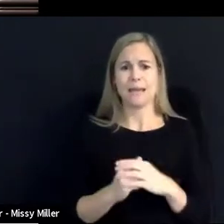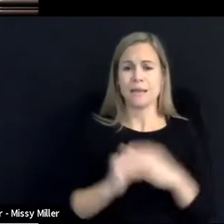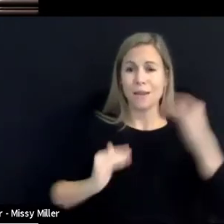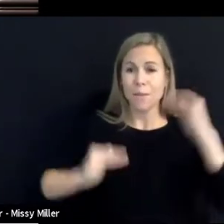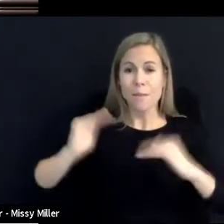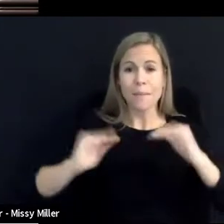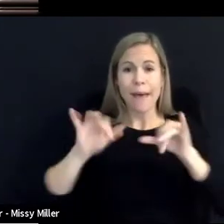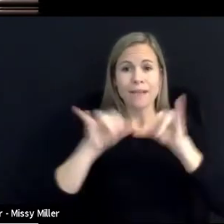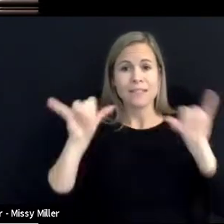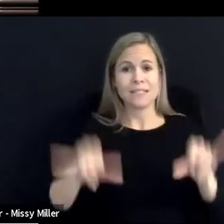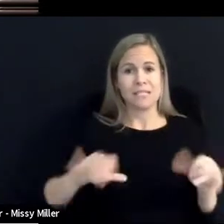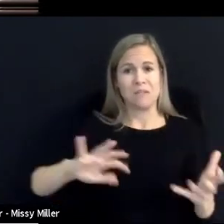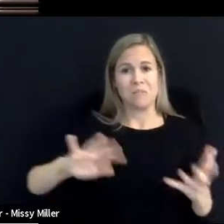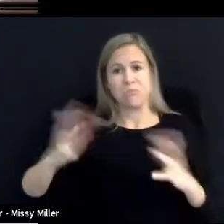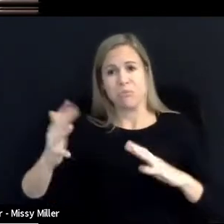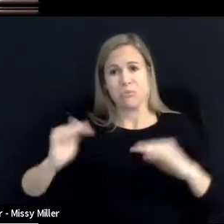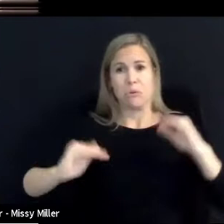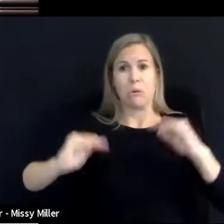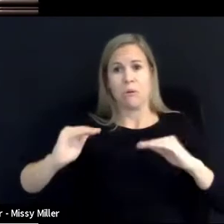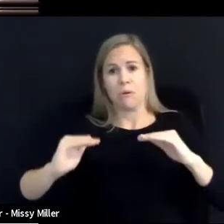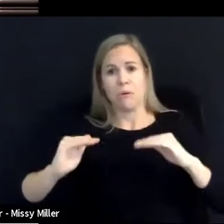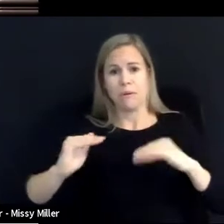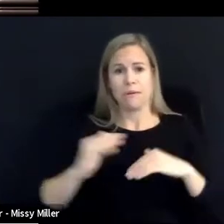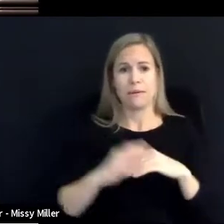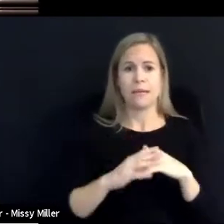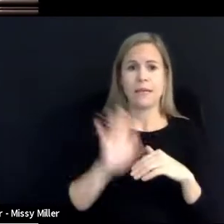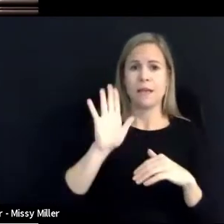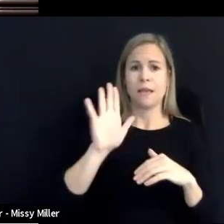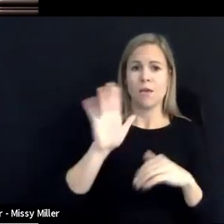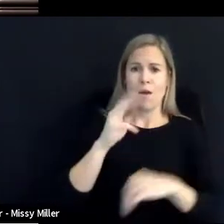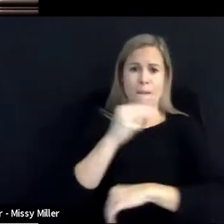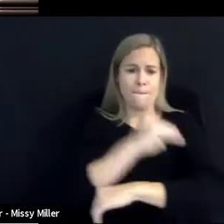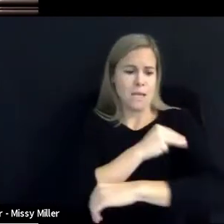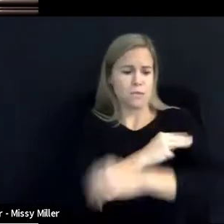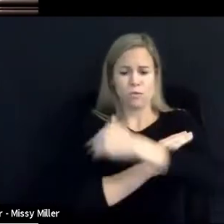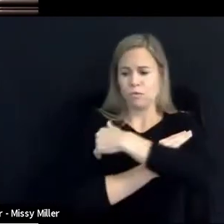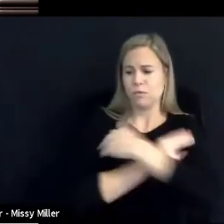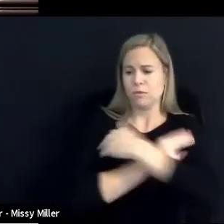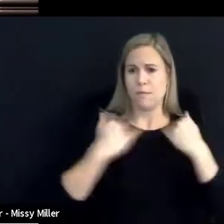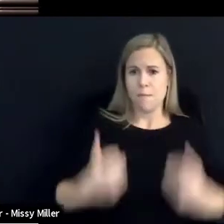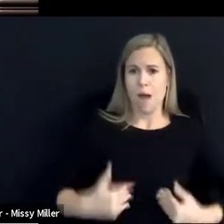and the proprioceptive system that tells you where your muscles and where your body is in space, can be off.